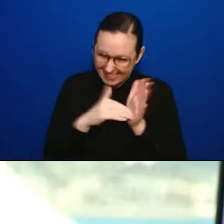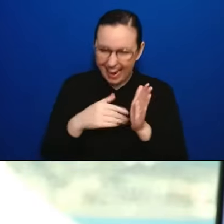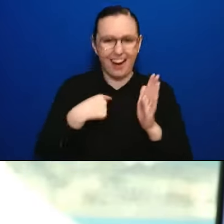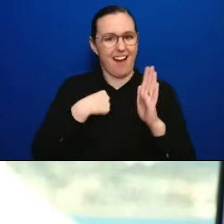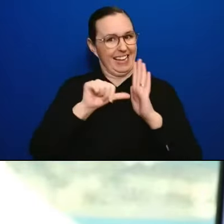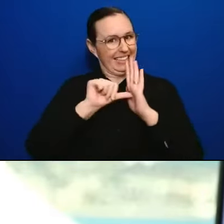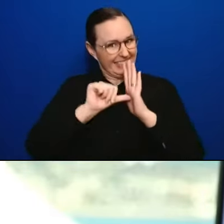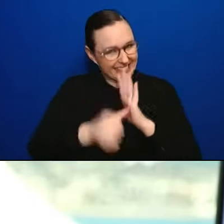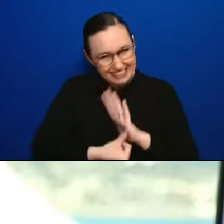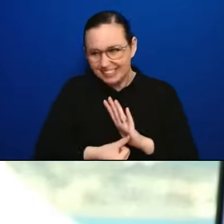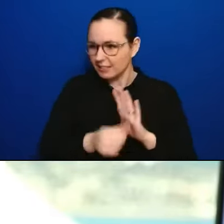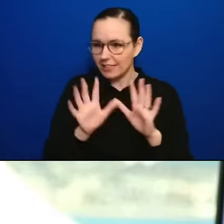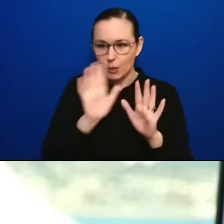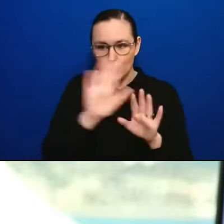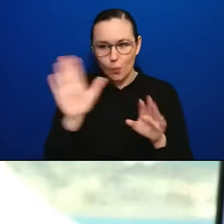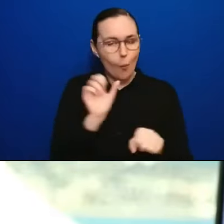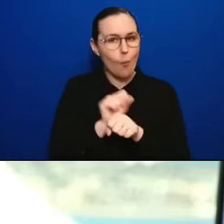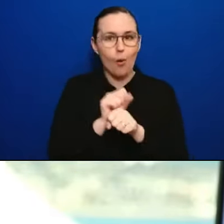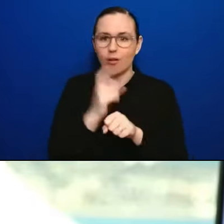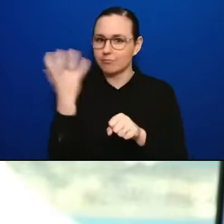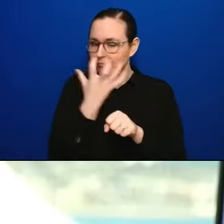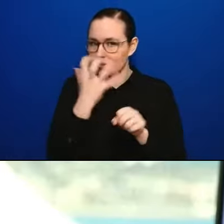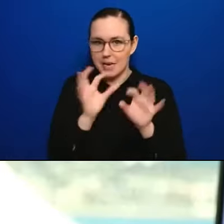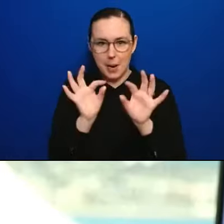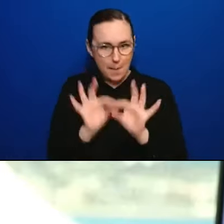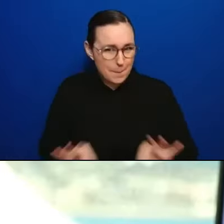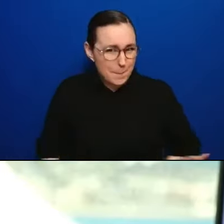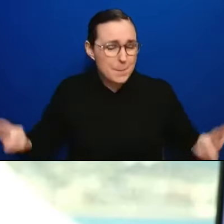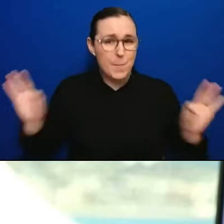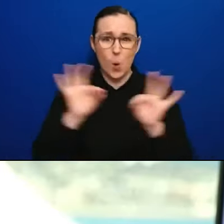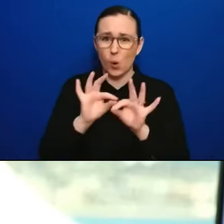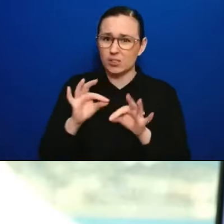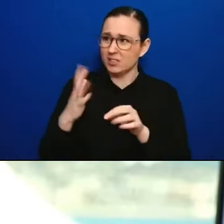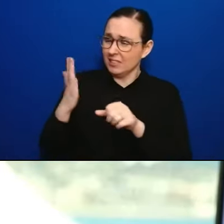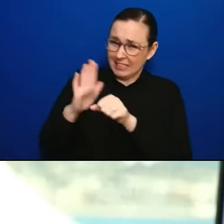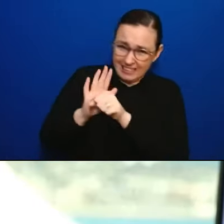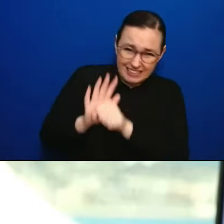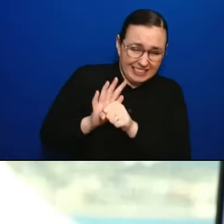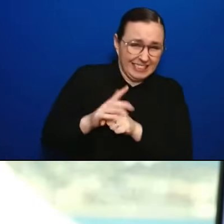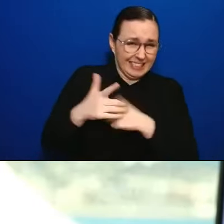working in healthcare. It goes without saying I think but we should say it again and